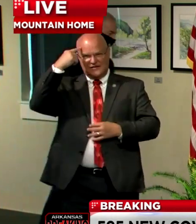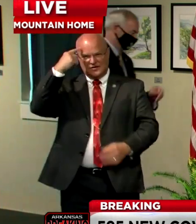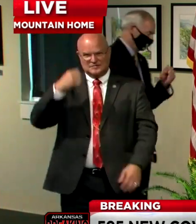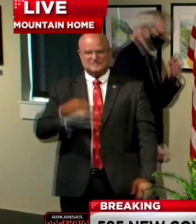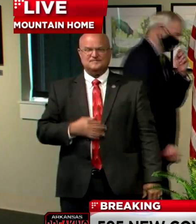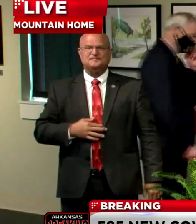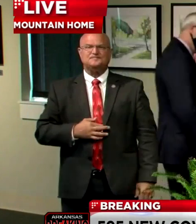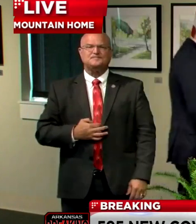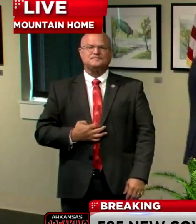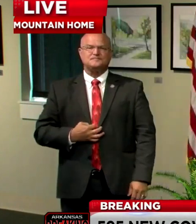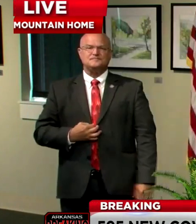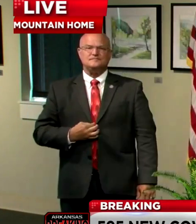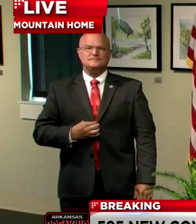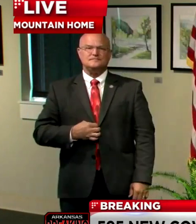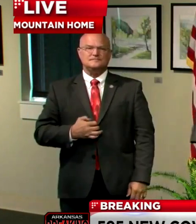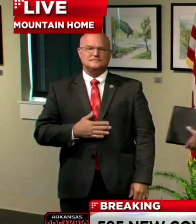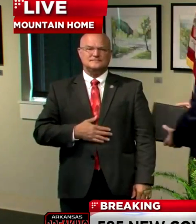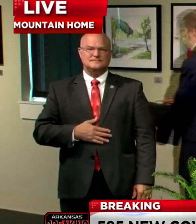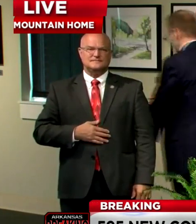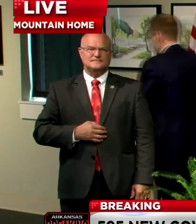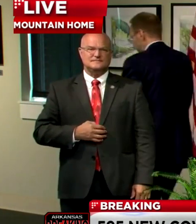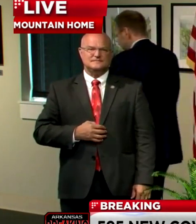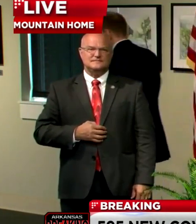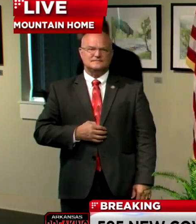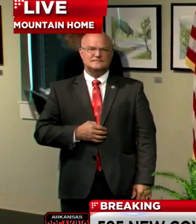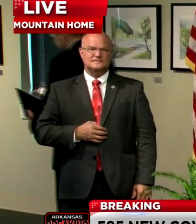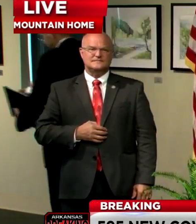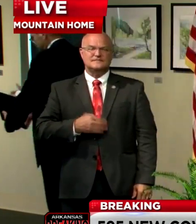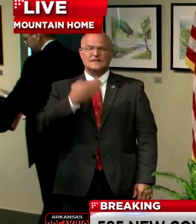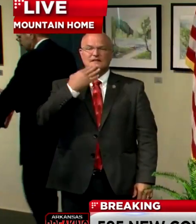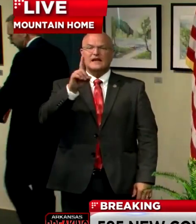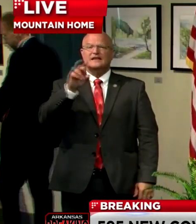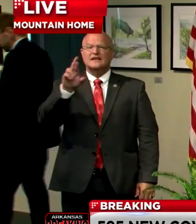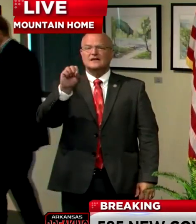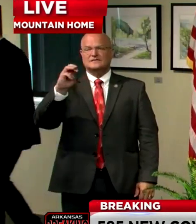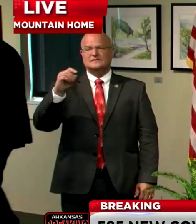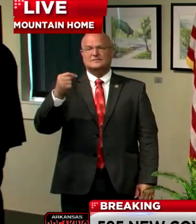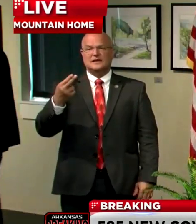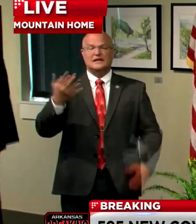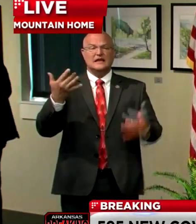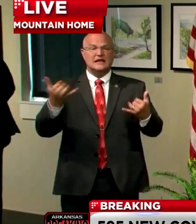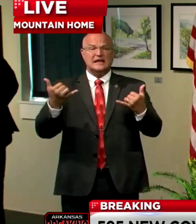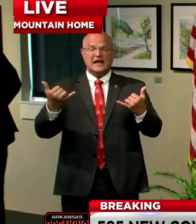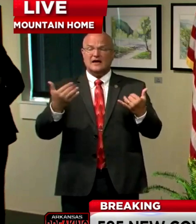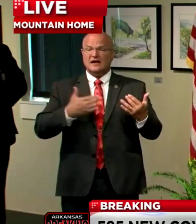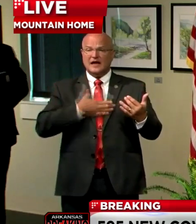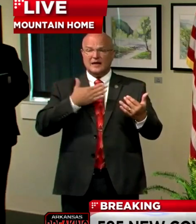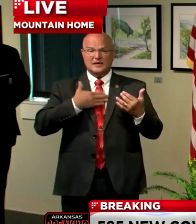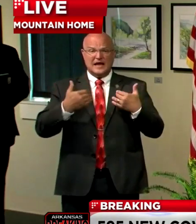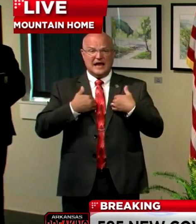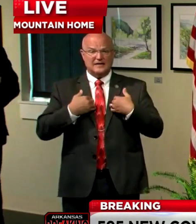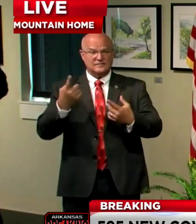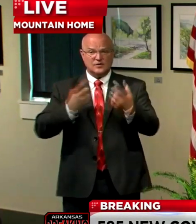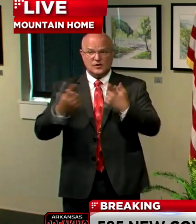NUMBERS AND KNOW IT HAS. FOR YOU ALL AND BAXTER COUNTY, KEEP UP THE GOOD WORK AND CONTINUE TO BE AN EXAMPLE FOR THE REST OF US IN THE STATE. THANK YOU, WITH THAT I WILL TURN IT BACK OVER TO THE